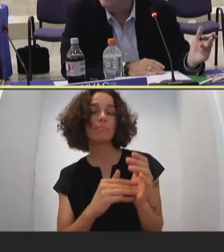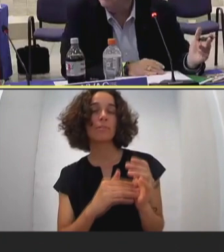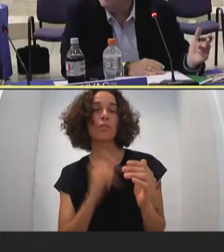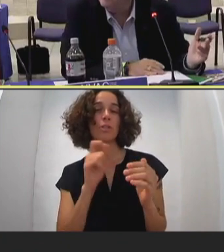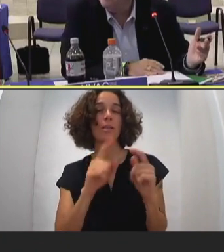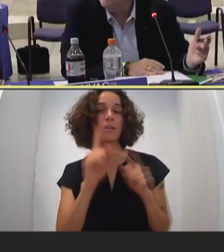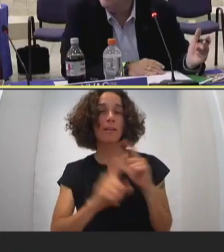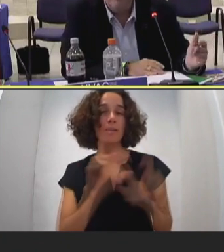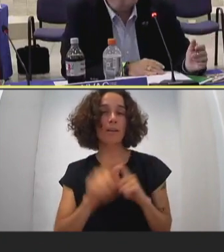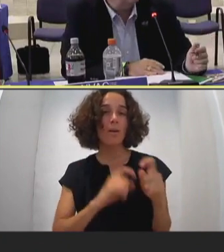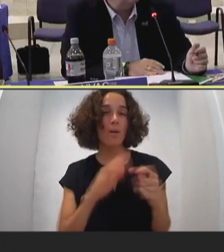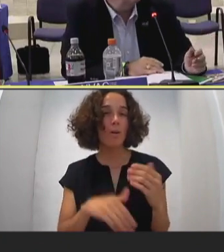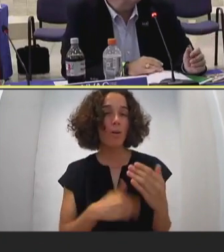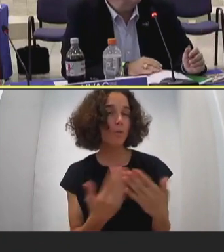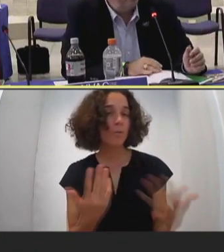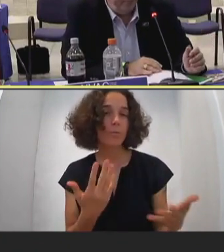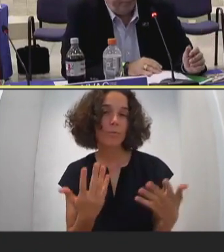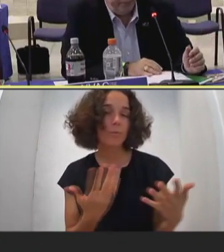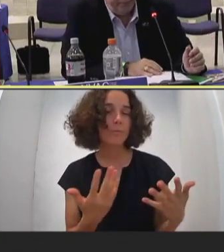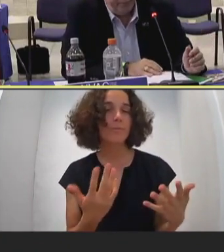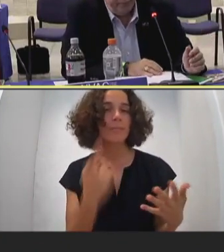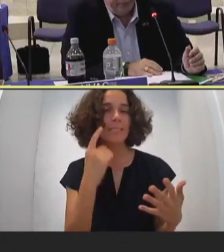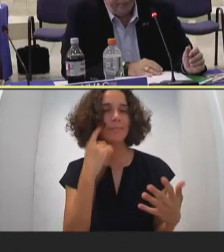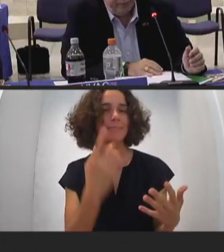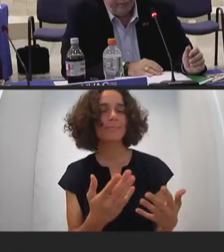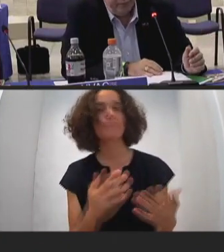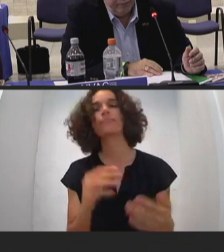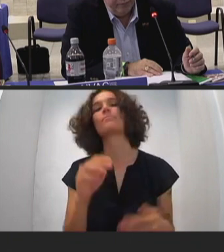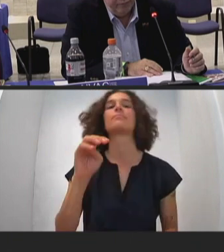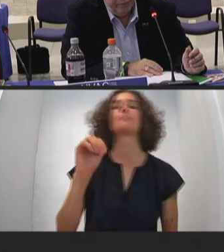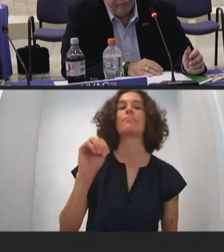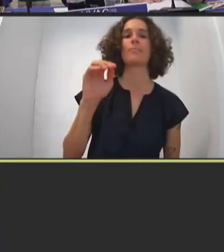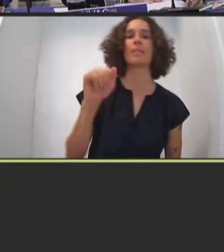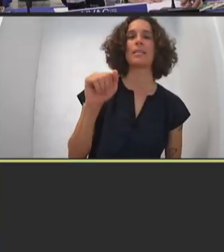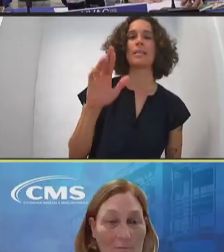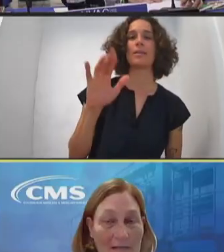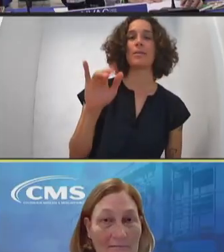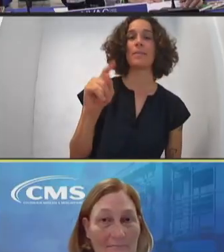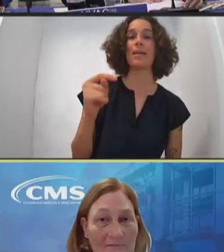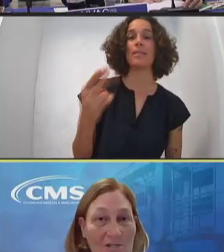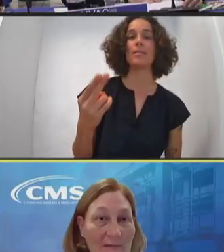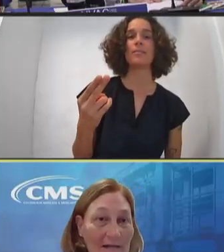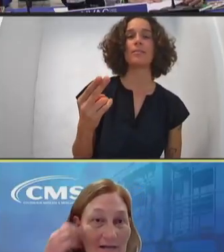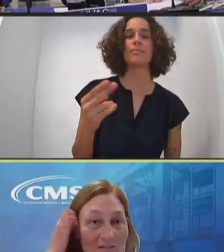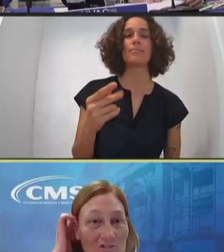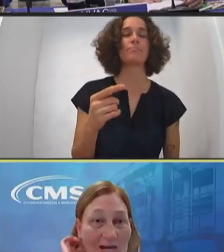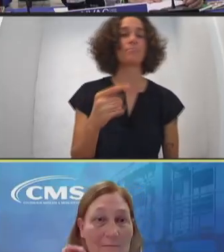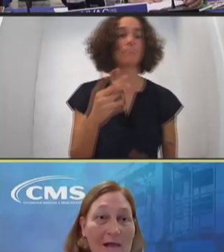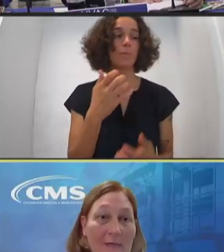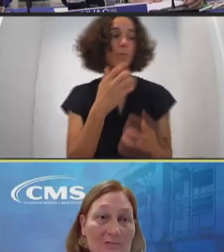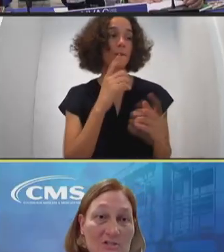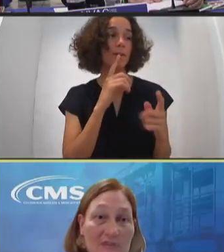Robert Hopkins: Mary Beth, you can go ahead and address that. Mary Beth Hance: Sure. I'm happy to. Let me get my camera -- my video back on. Sure. I'm happy